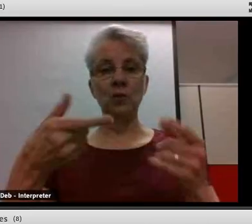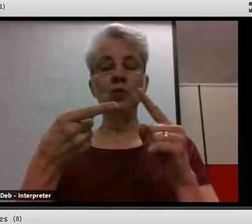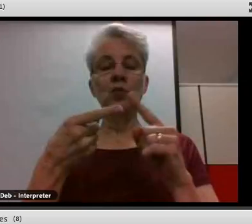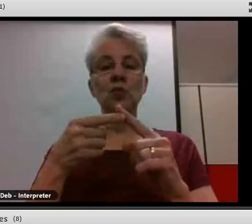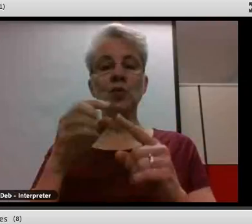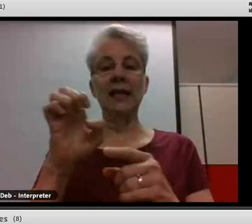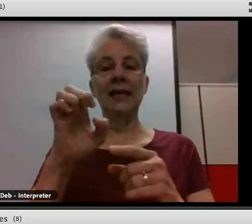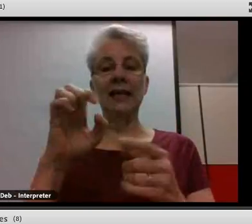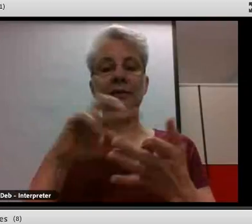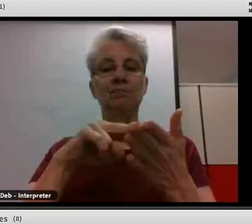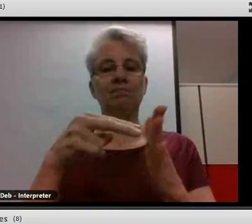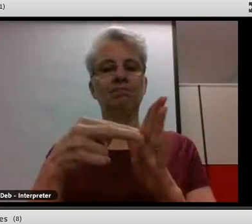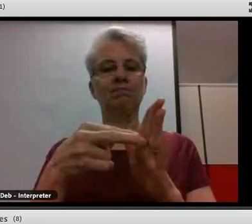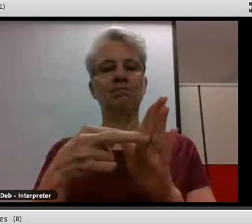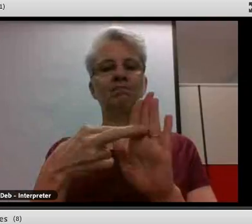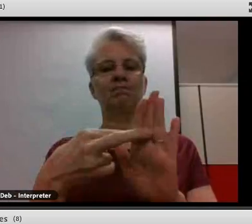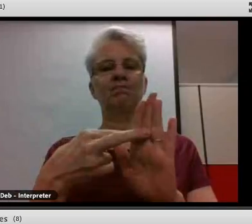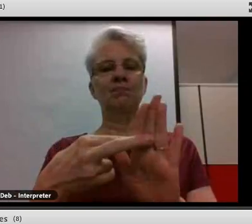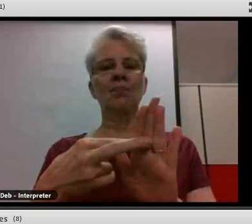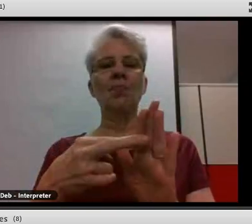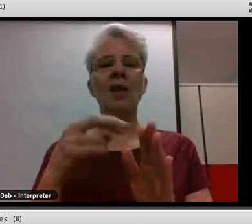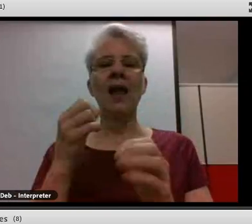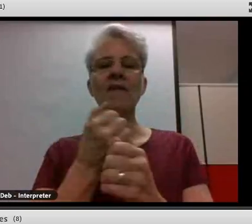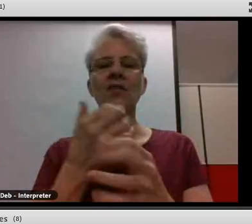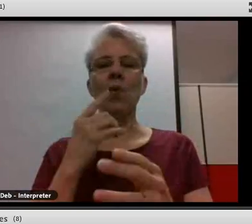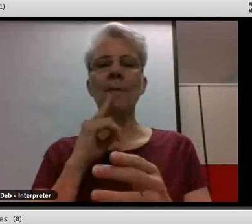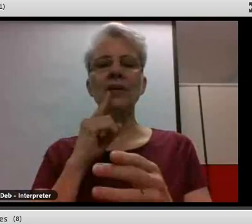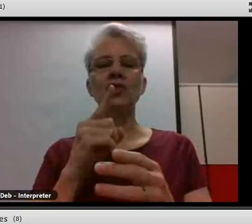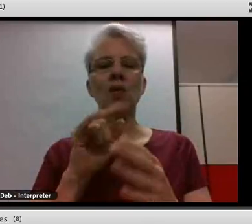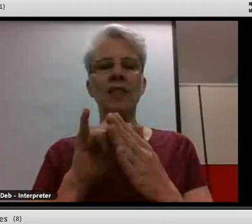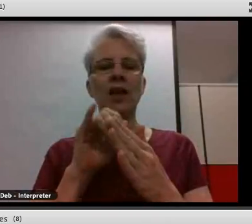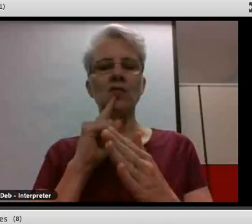And it is my pleasure to welcome you to "E is for Everyone: